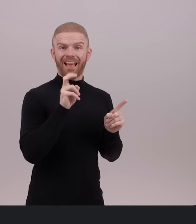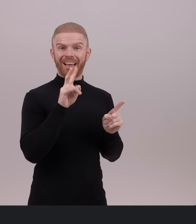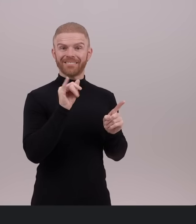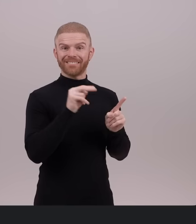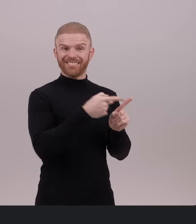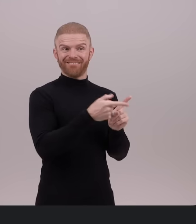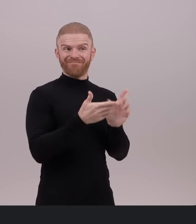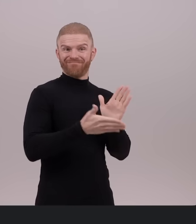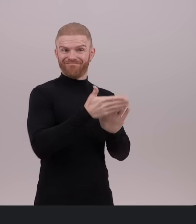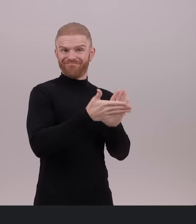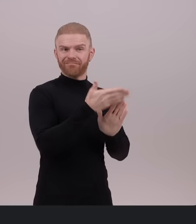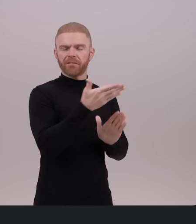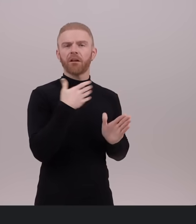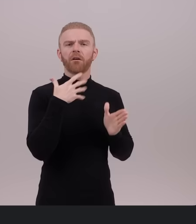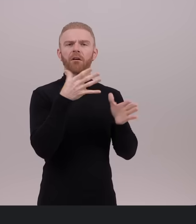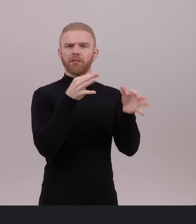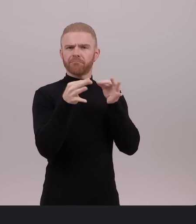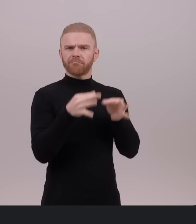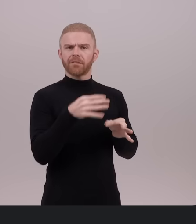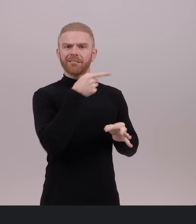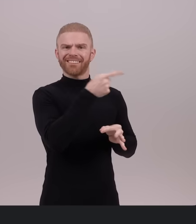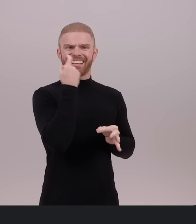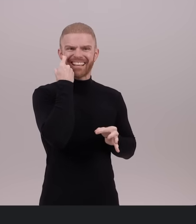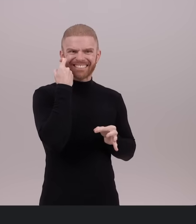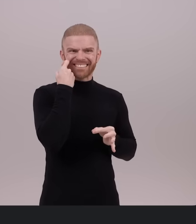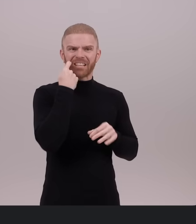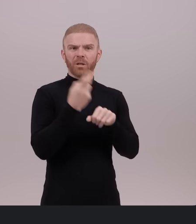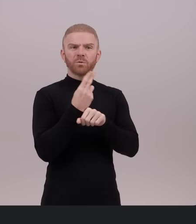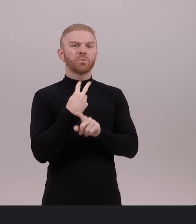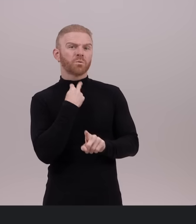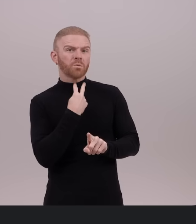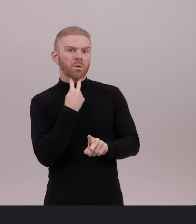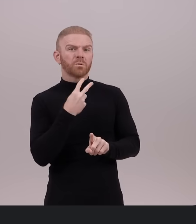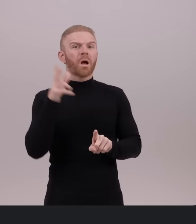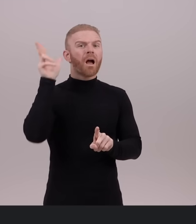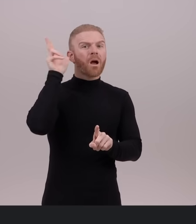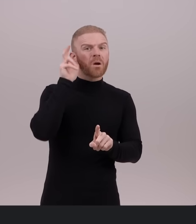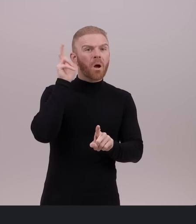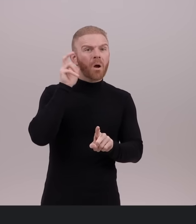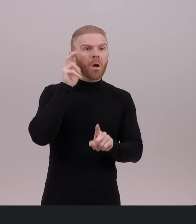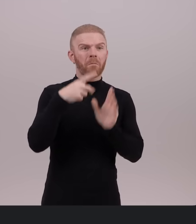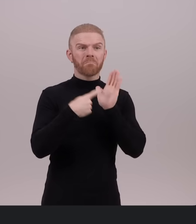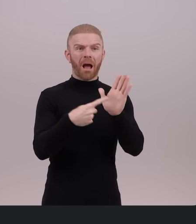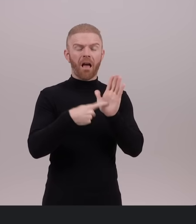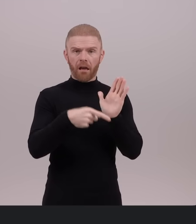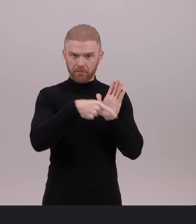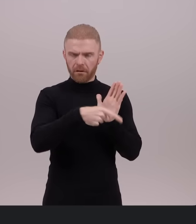He was able to use just his voice, and the audio model recognized terms, like "LoRA".